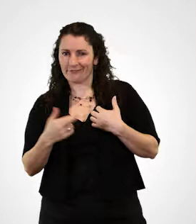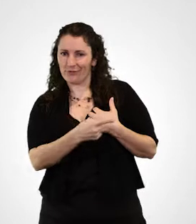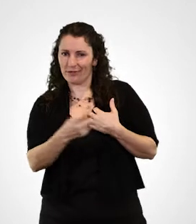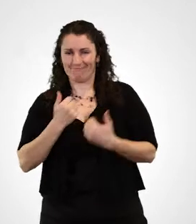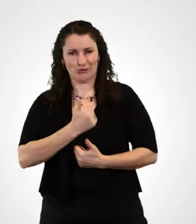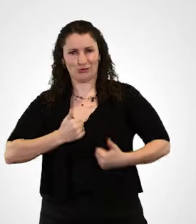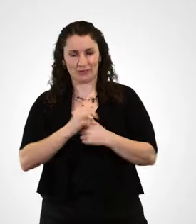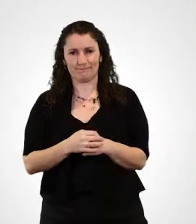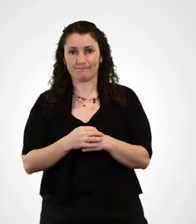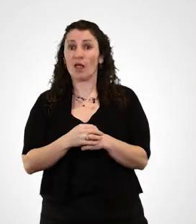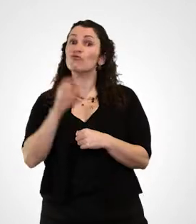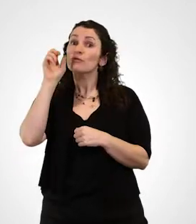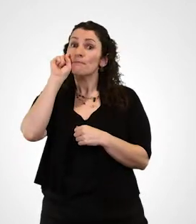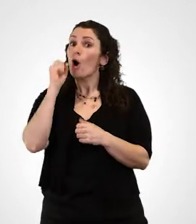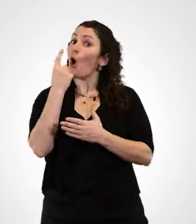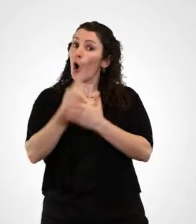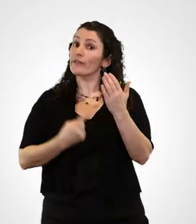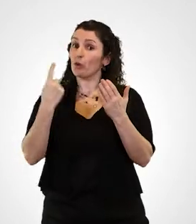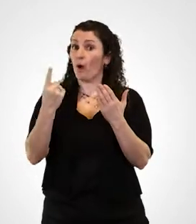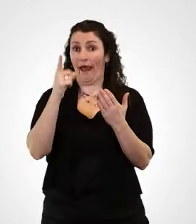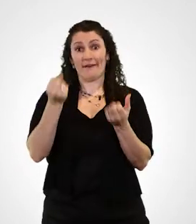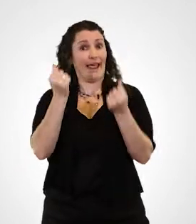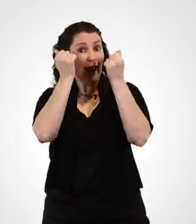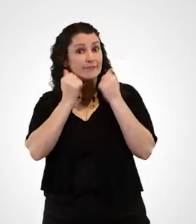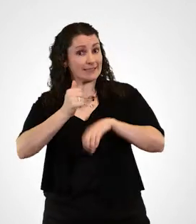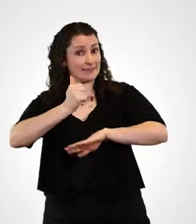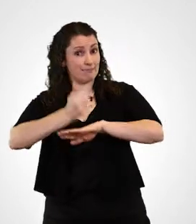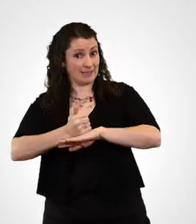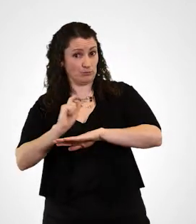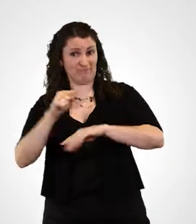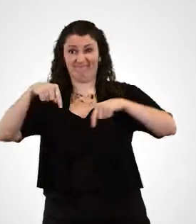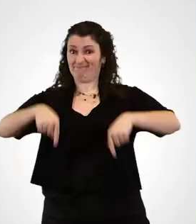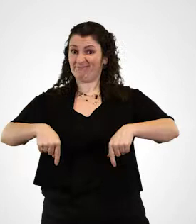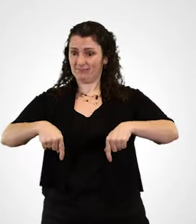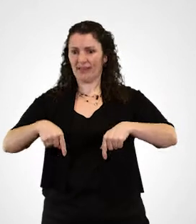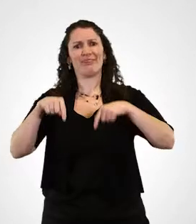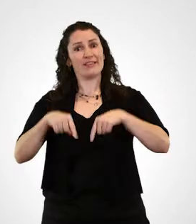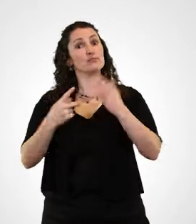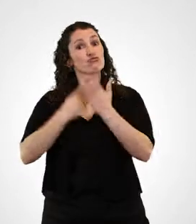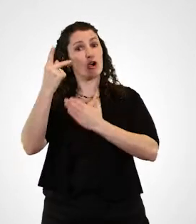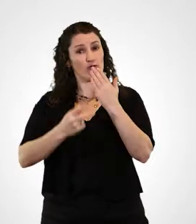is the only evidence-based early literacy curriculum created specifically for deaf and hard of hearing students